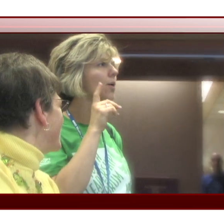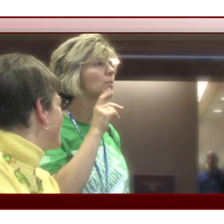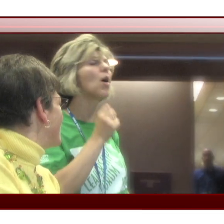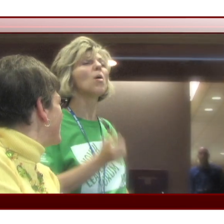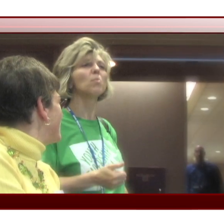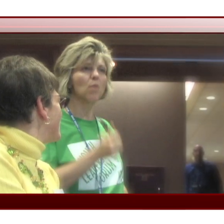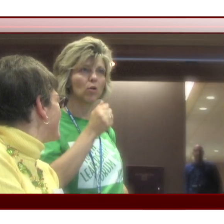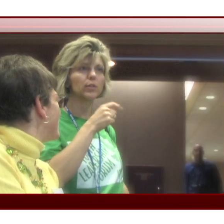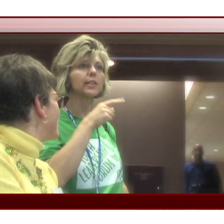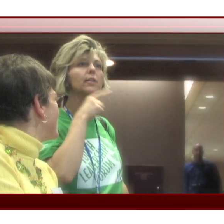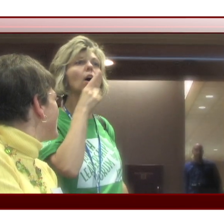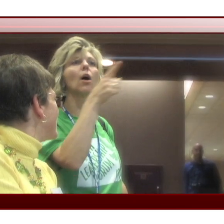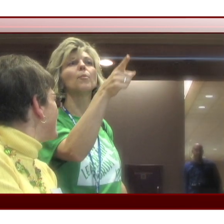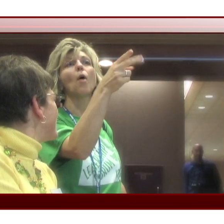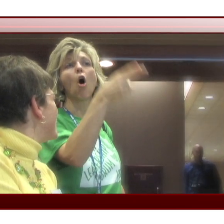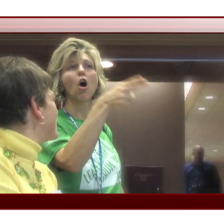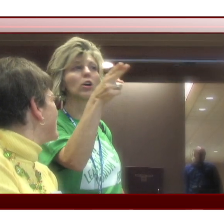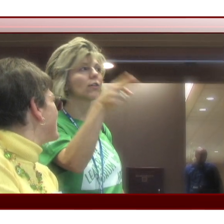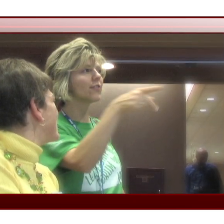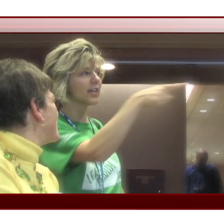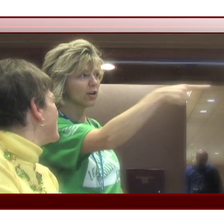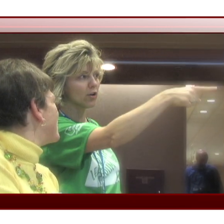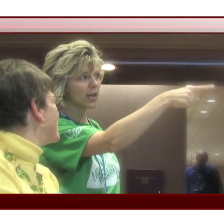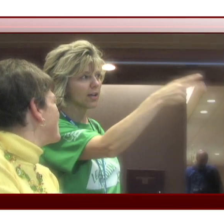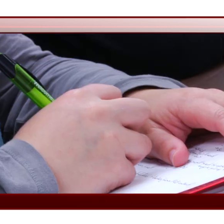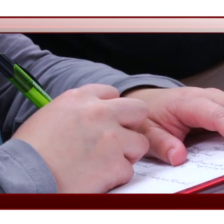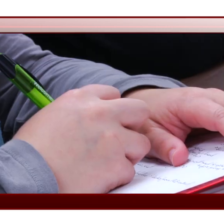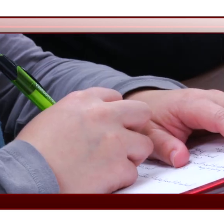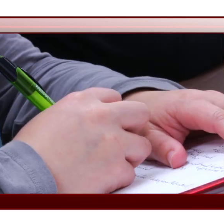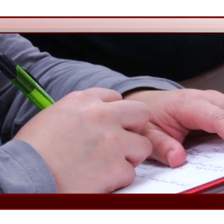People with communication barriers may wish to communicate orally, through writing,